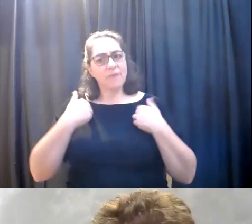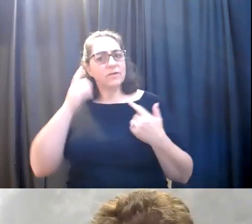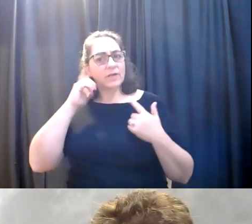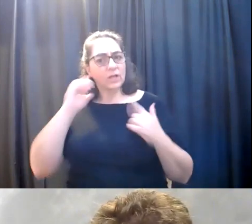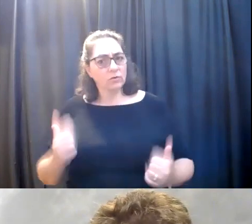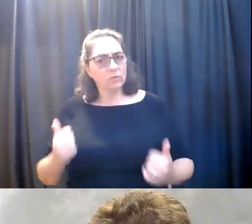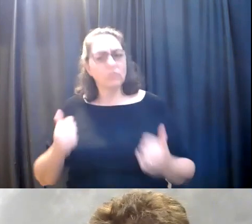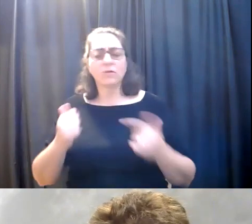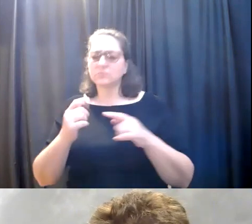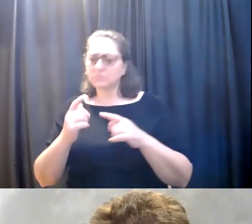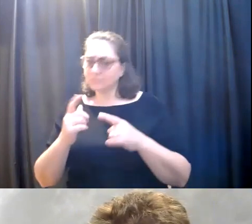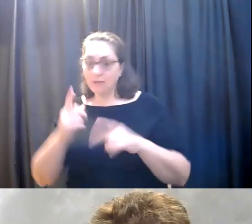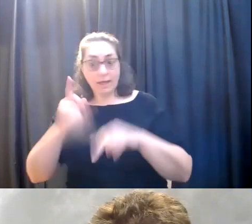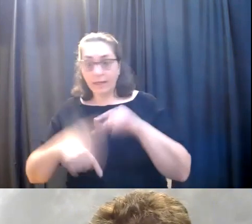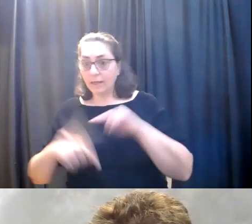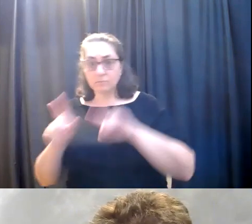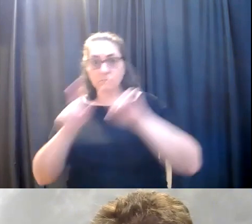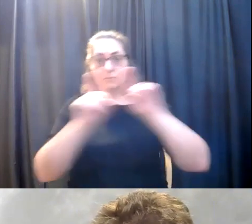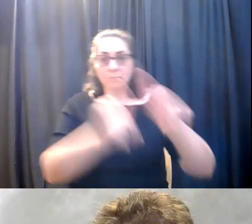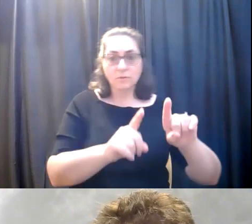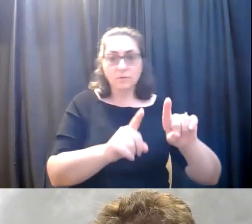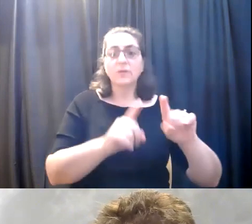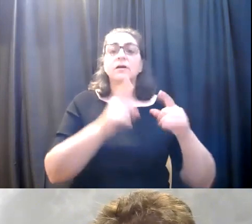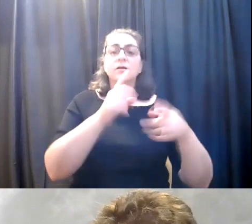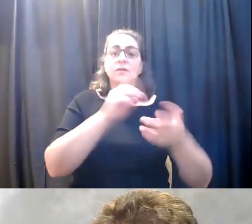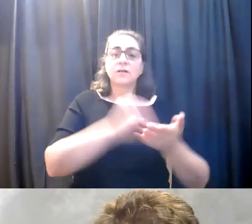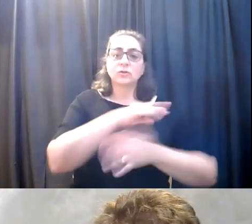been here and listening, in occasion a question came in. We have one,